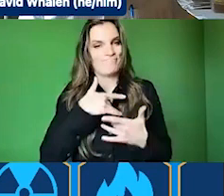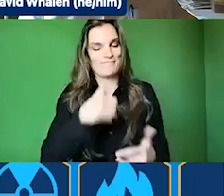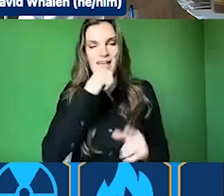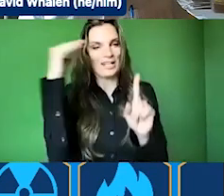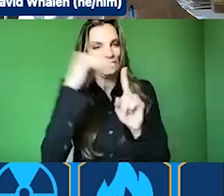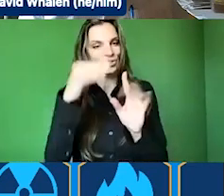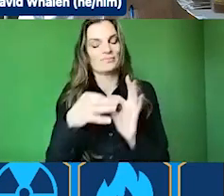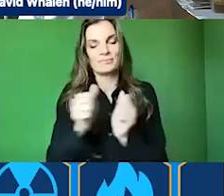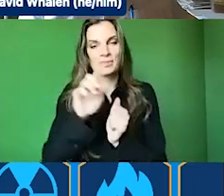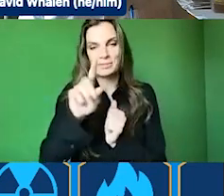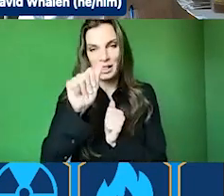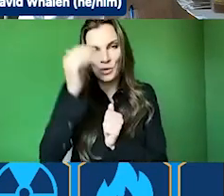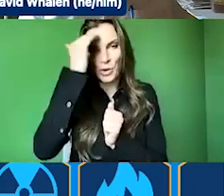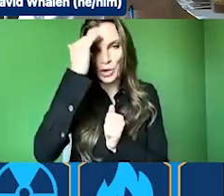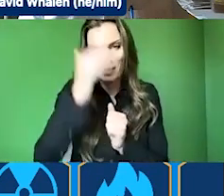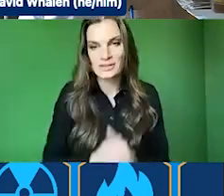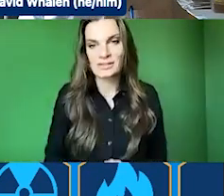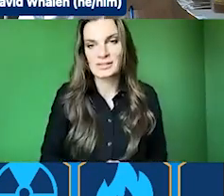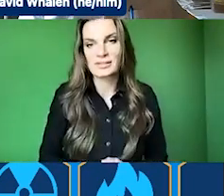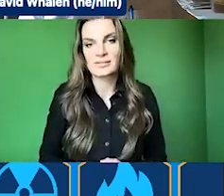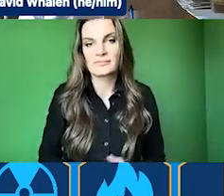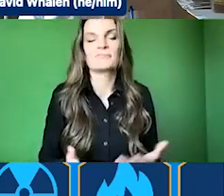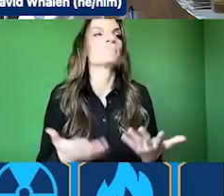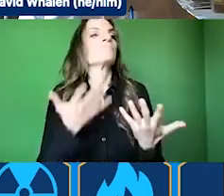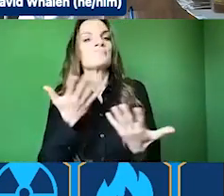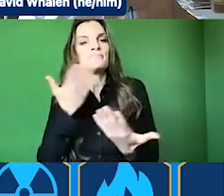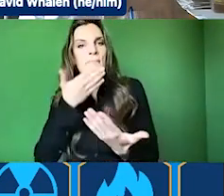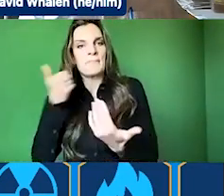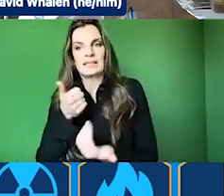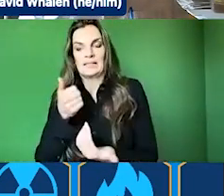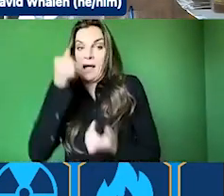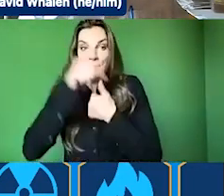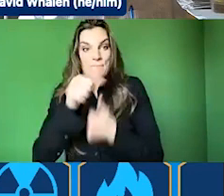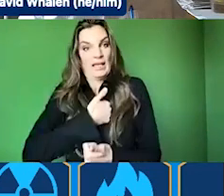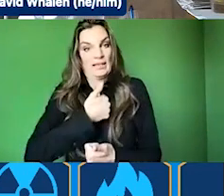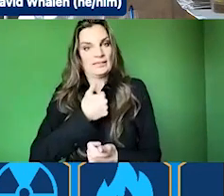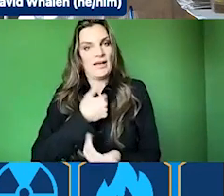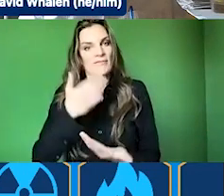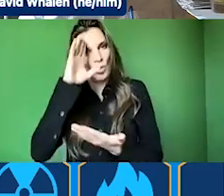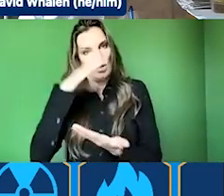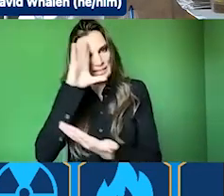play. Picking the right doctor and dentist for my son was a process, not just a pick. But